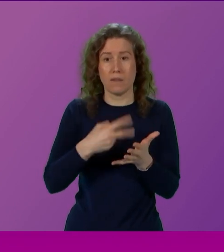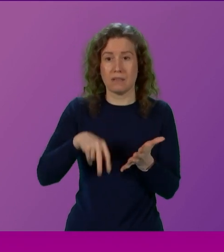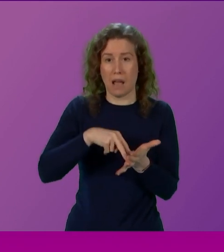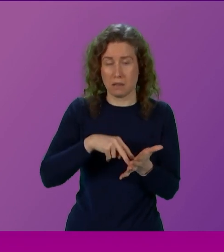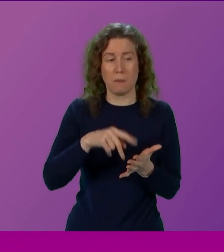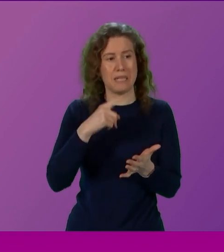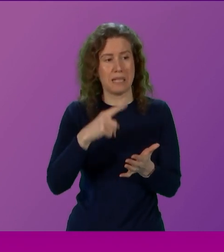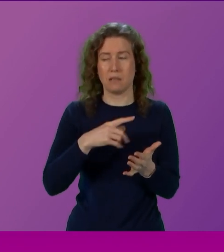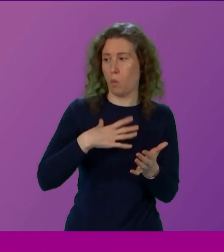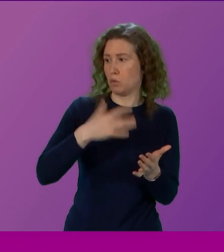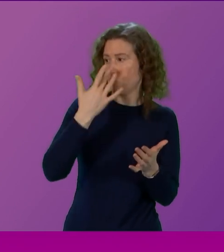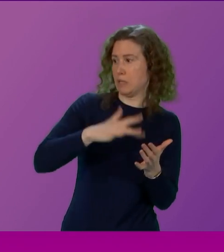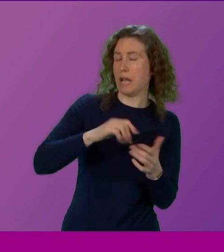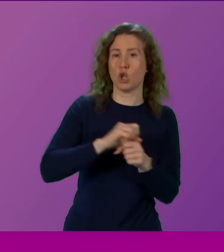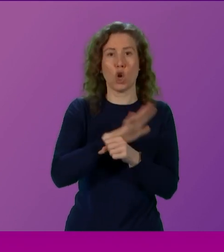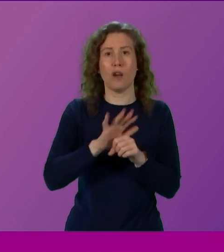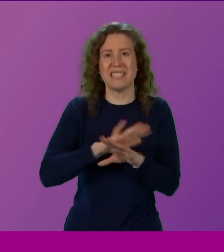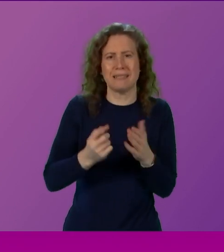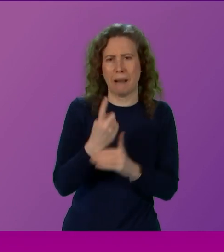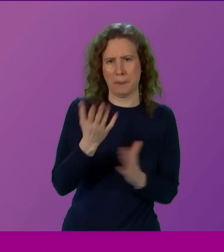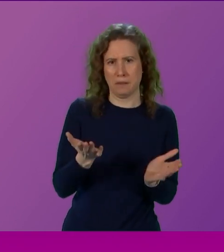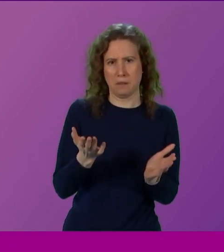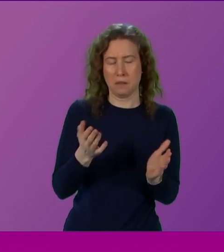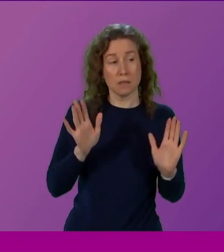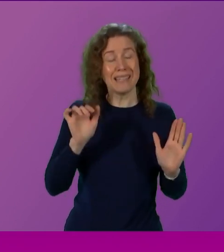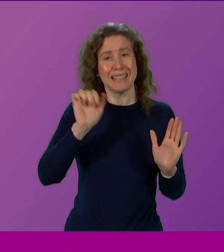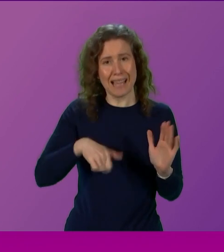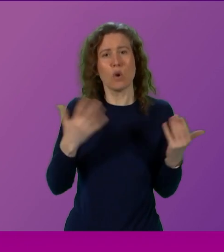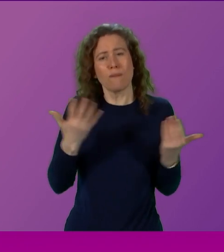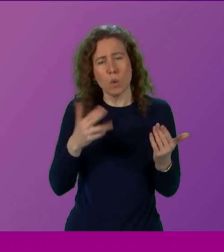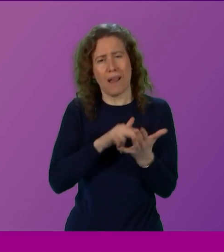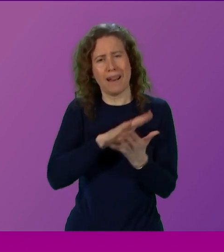and wants to pretend that Covid did not happen. There were pressures on our NHS before that,